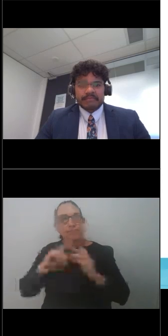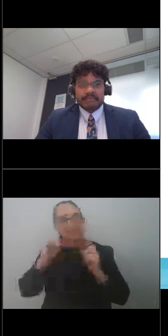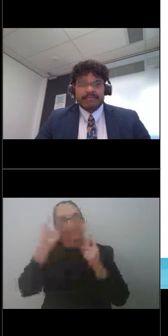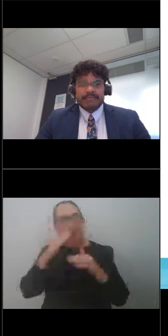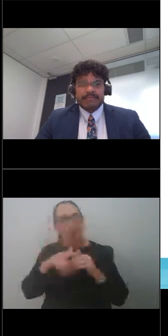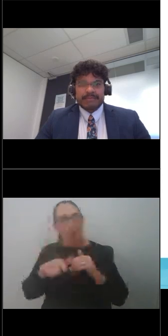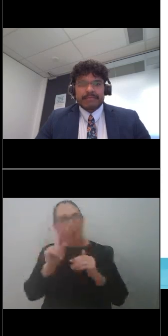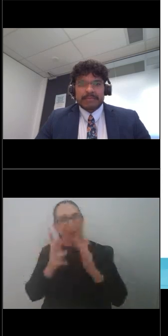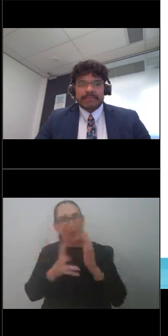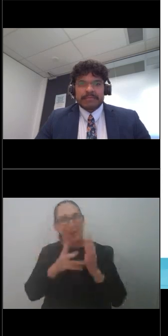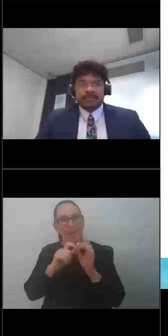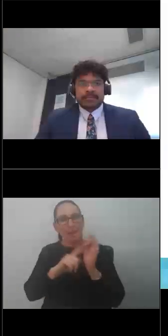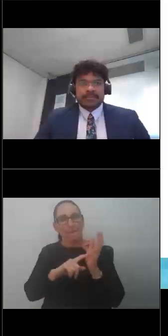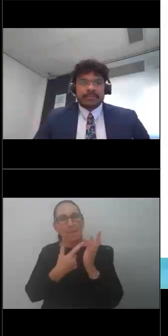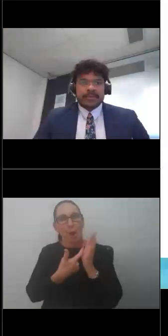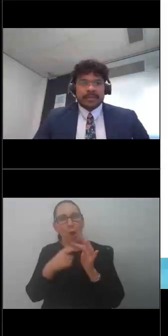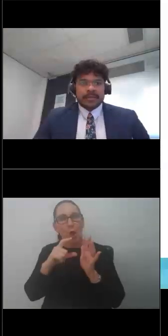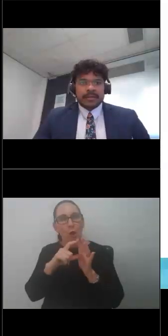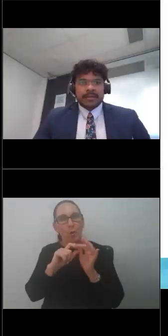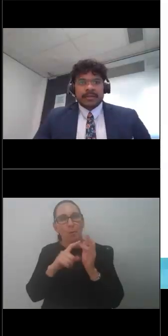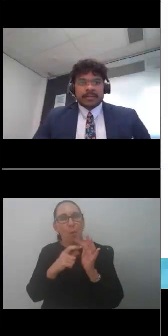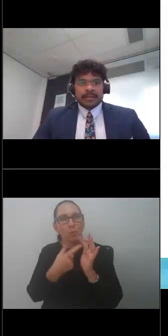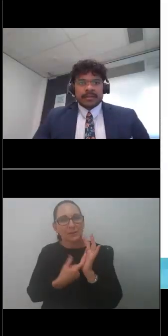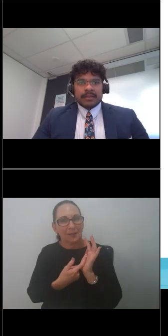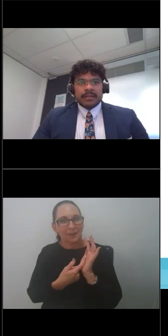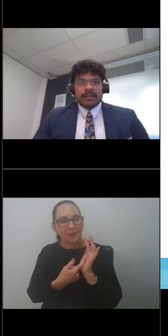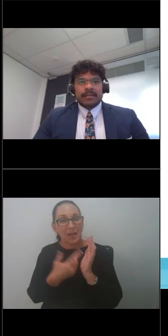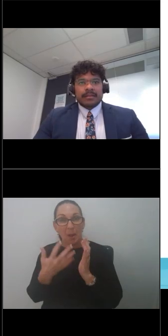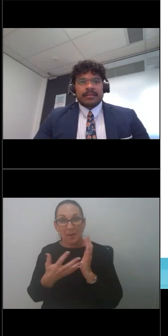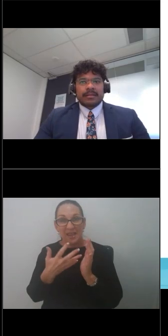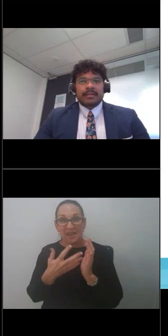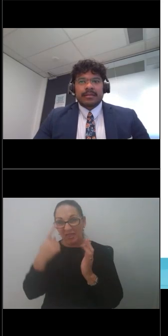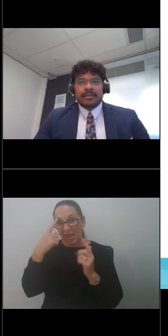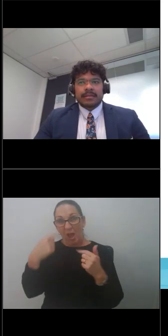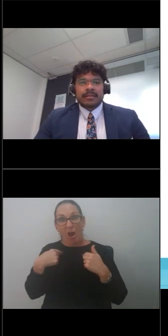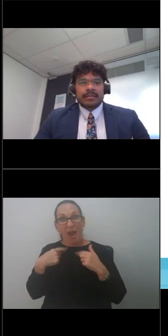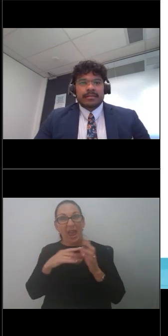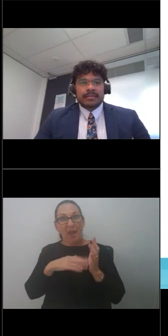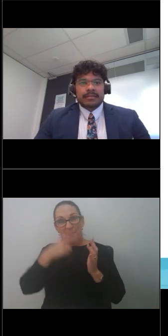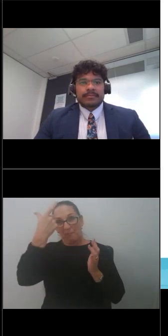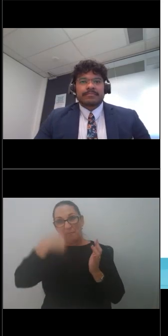everyone kind of says oh as the expert no I'm not really I just learned as I went long but what we